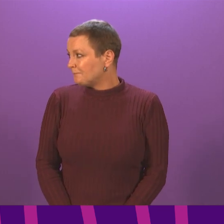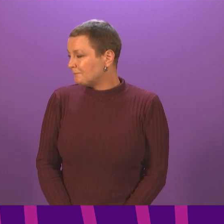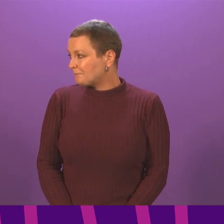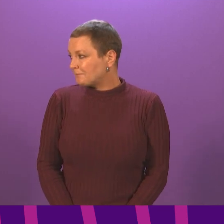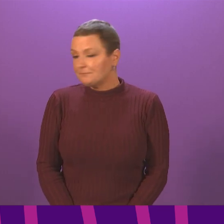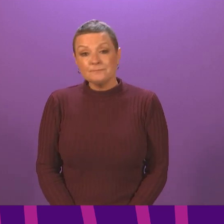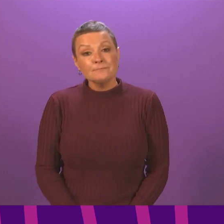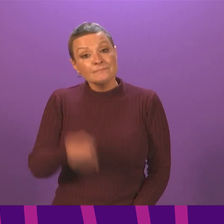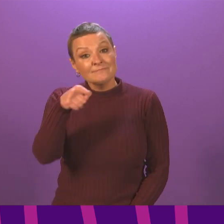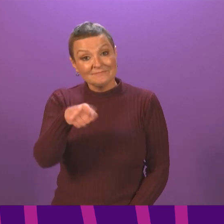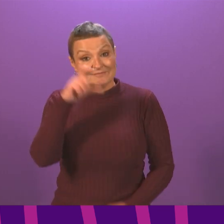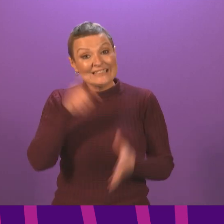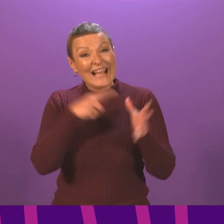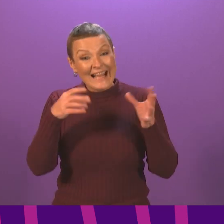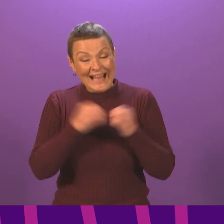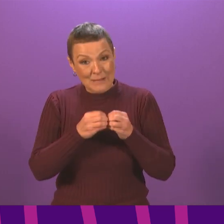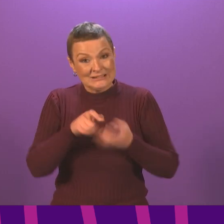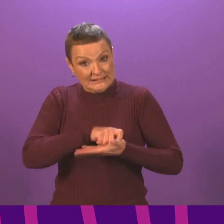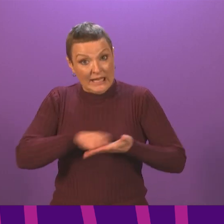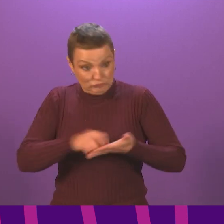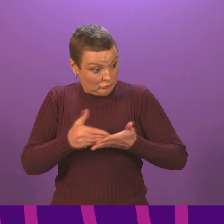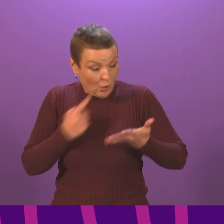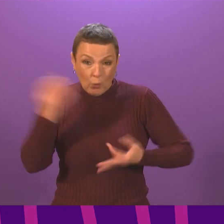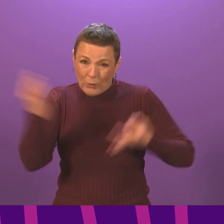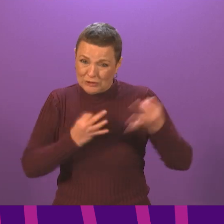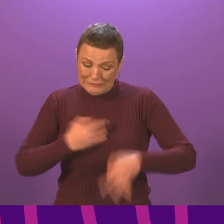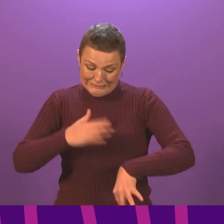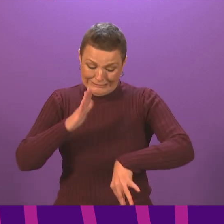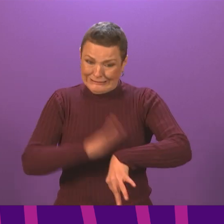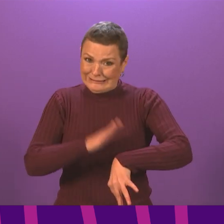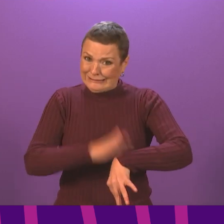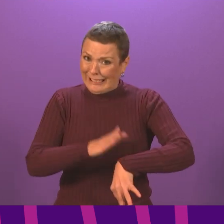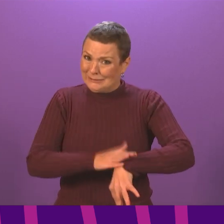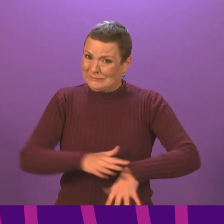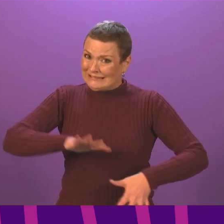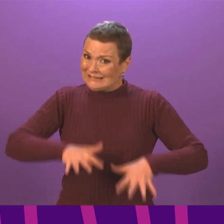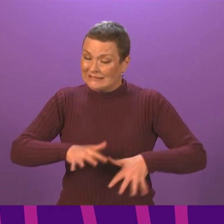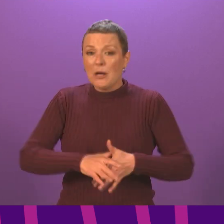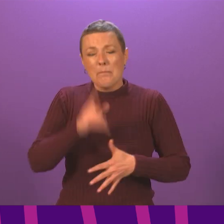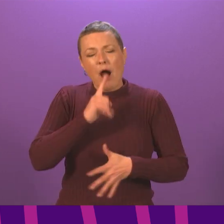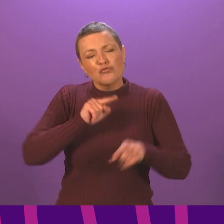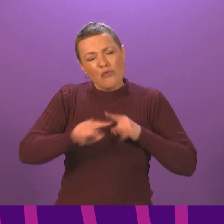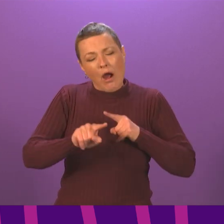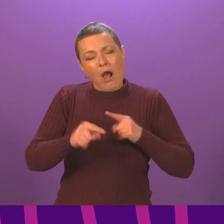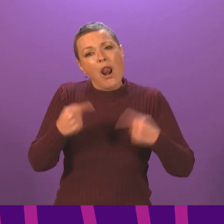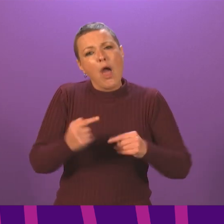on the issues raised in her statement. We are pushed for time, but I will allow around 20 minutes for questions.